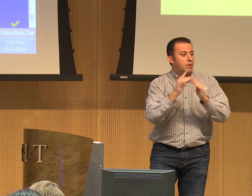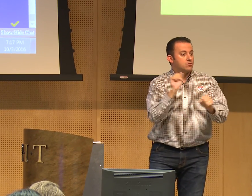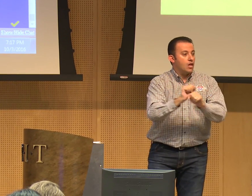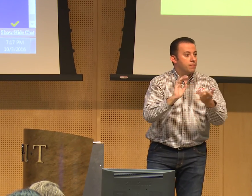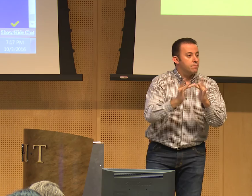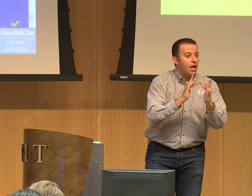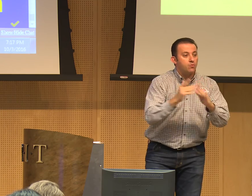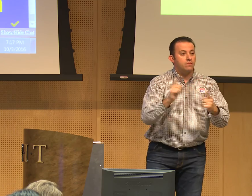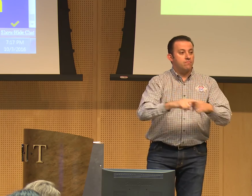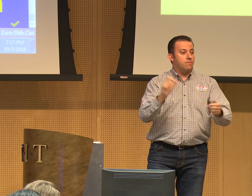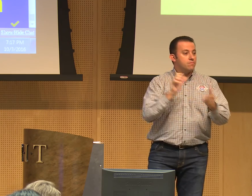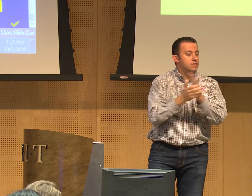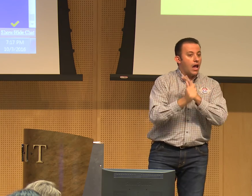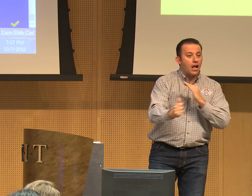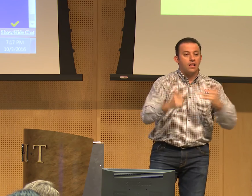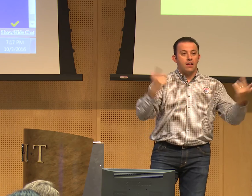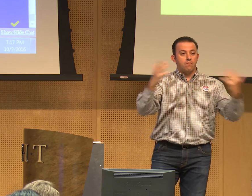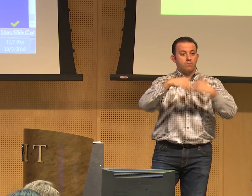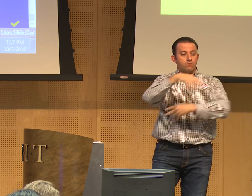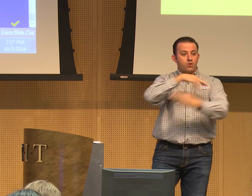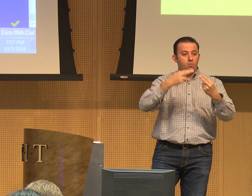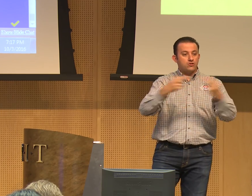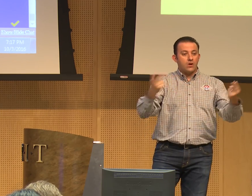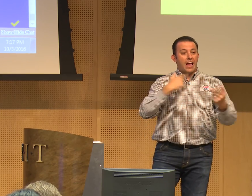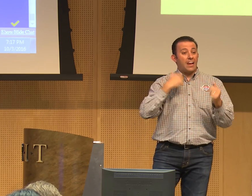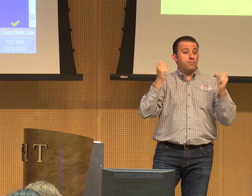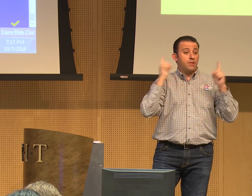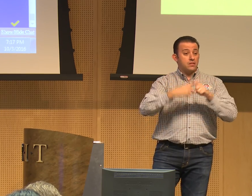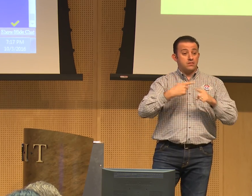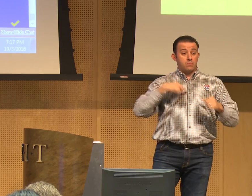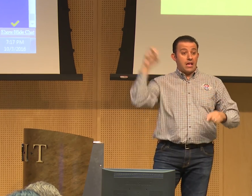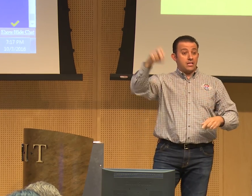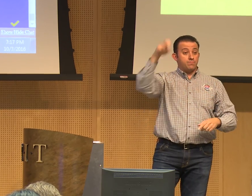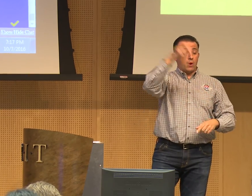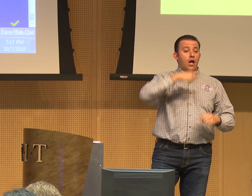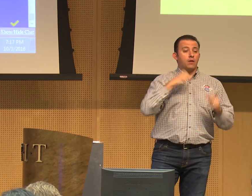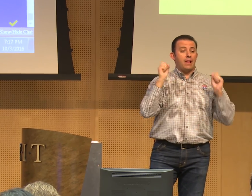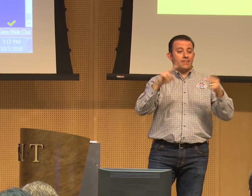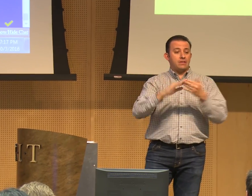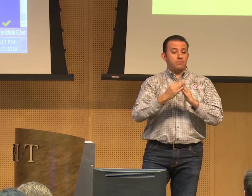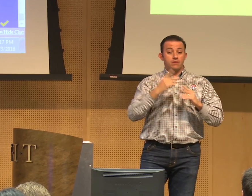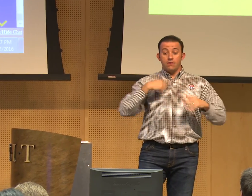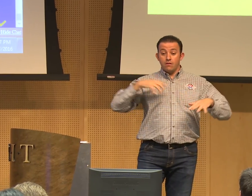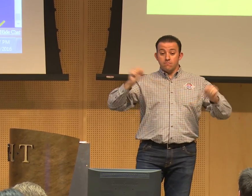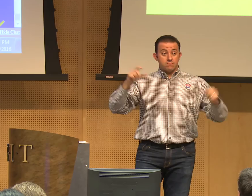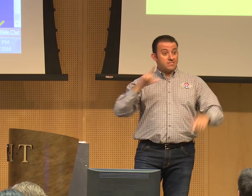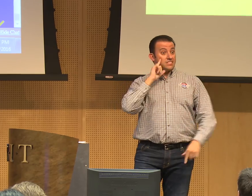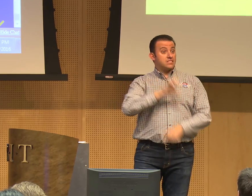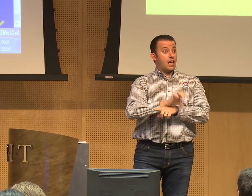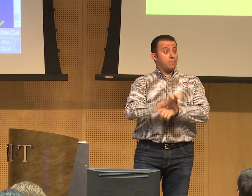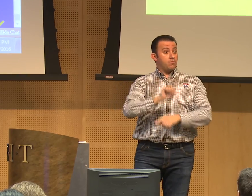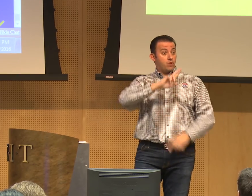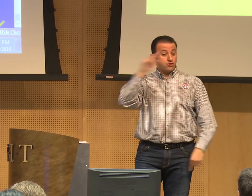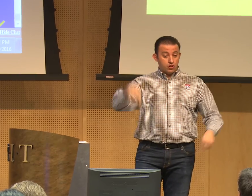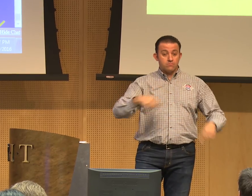managing their jobs, managing job talent, looking at resources. Plus with the expo, I'm able to get out there, right, as an employee of Rochester.